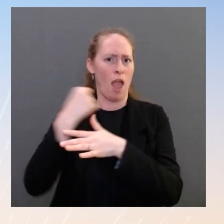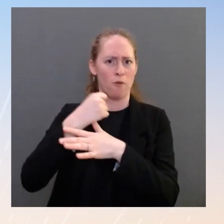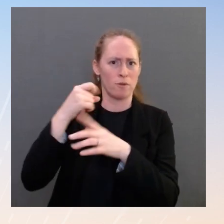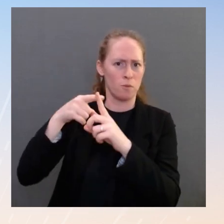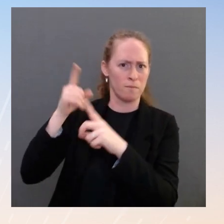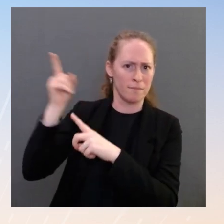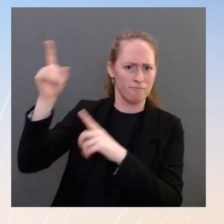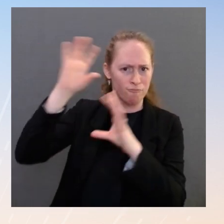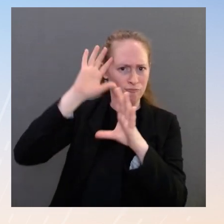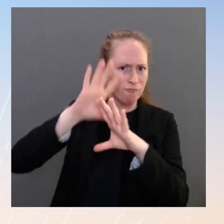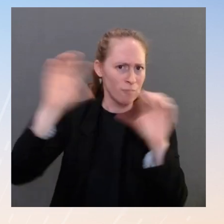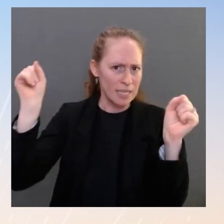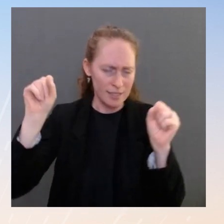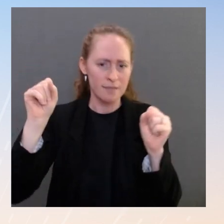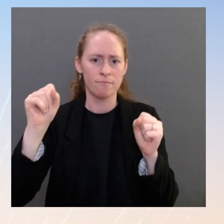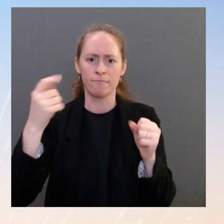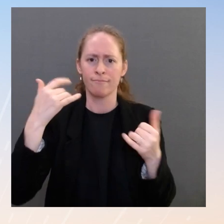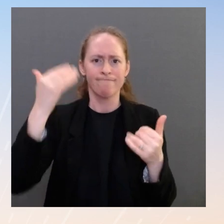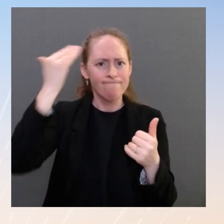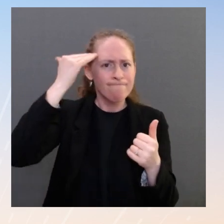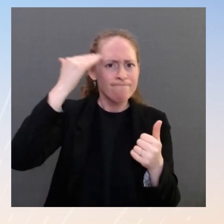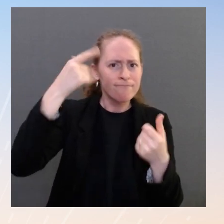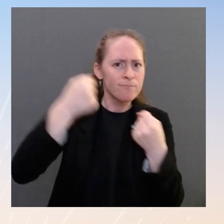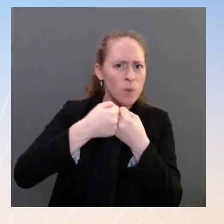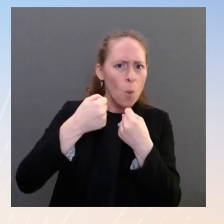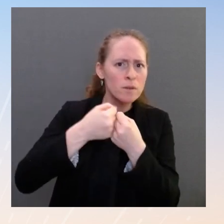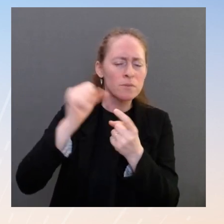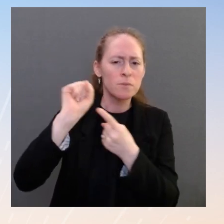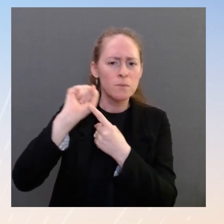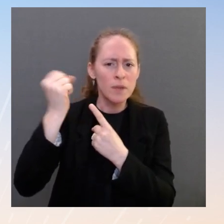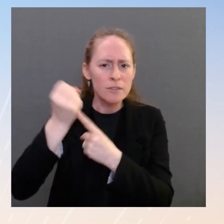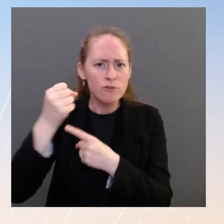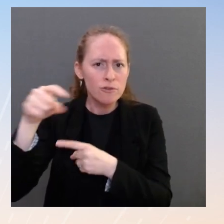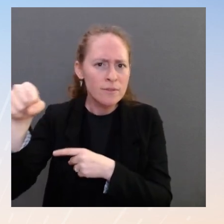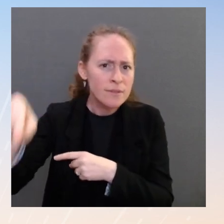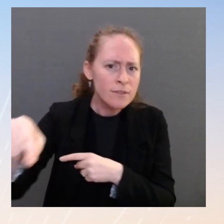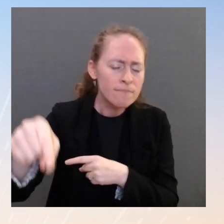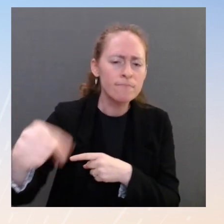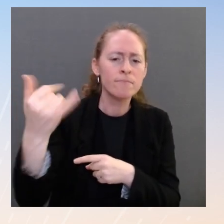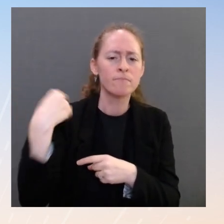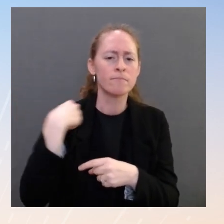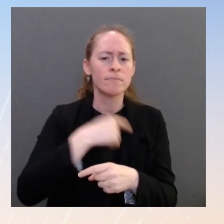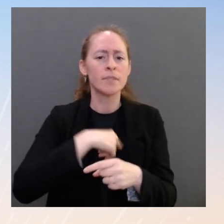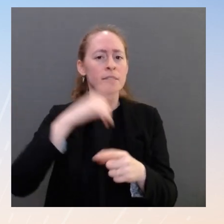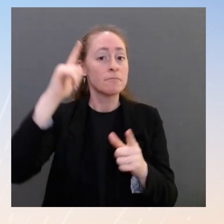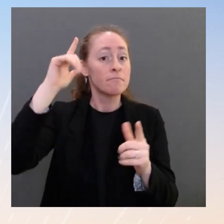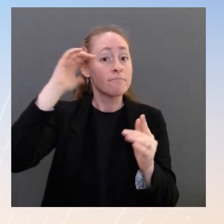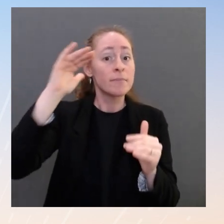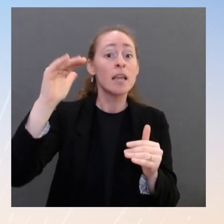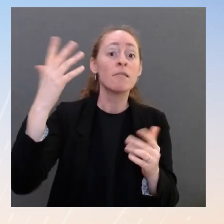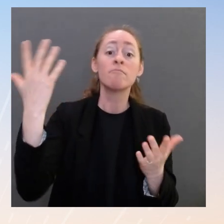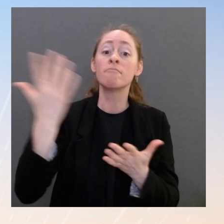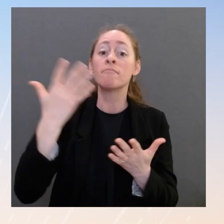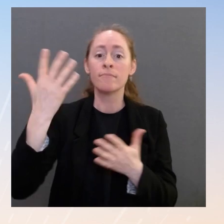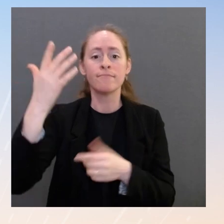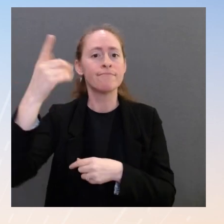even as we anticipate an increase in migrants coming to the border, to keep the American people safe. And this is part of that effort.